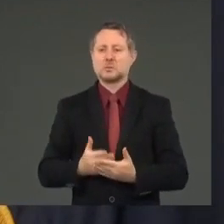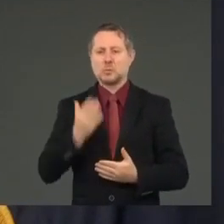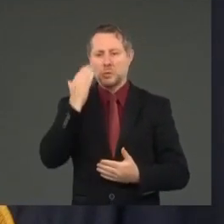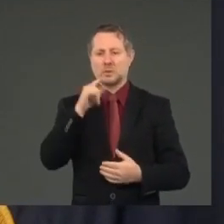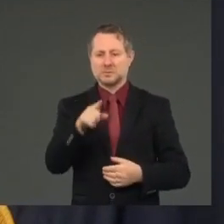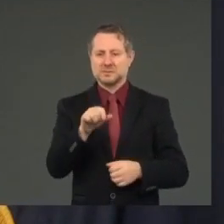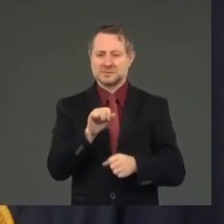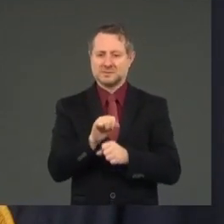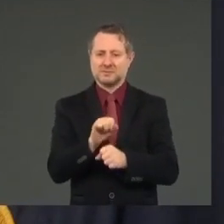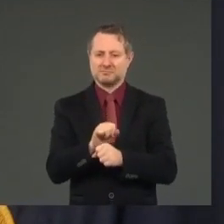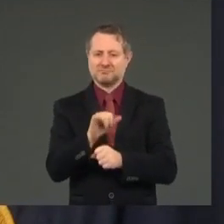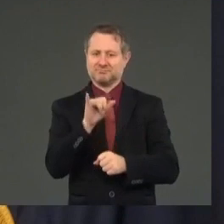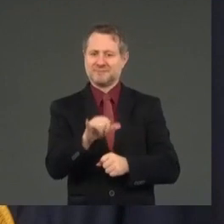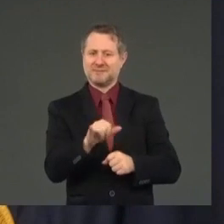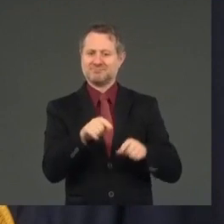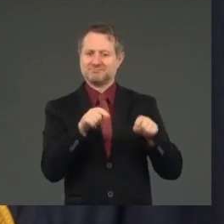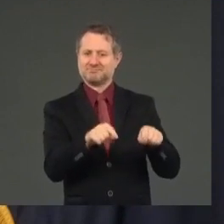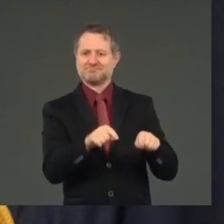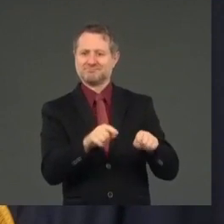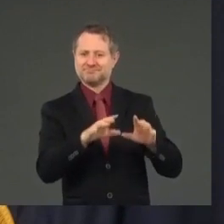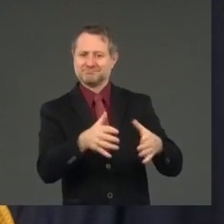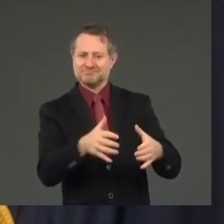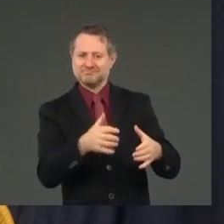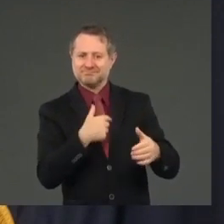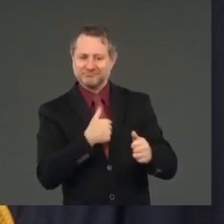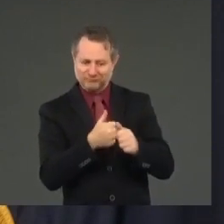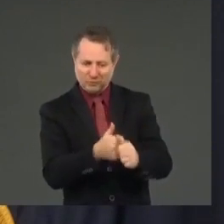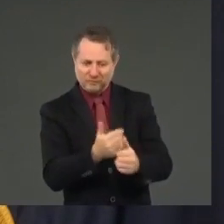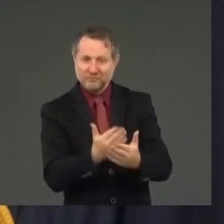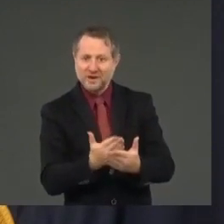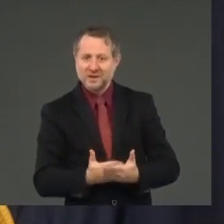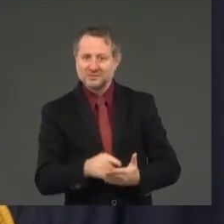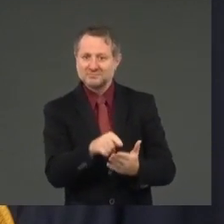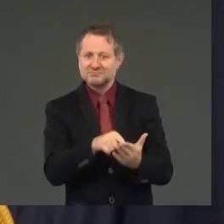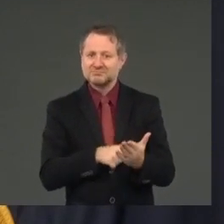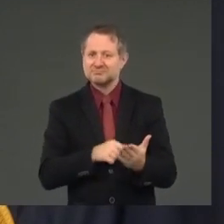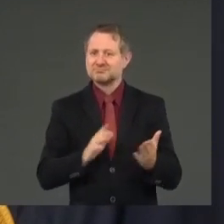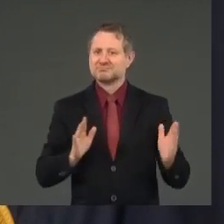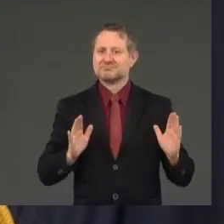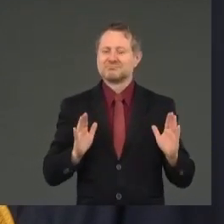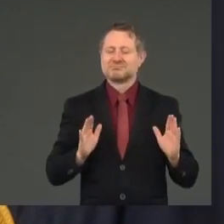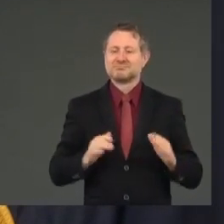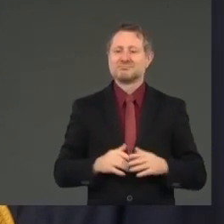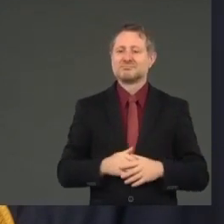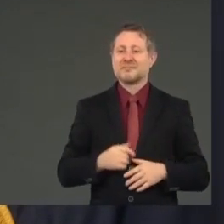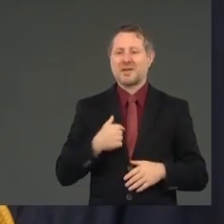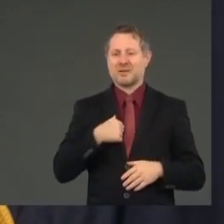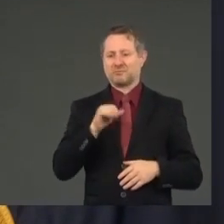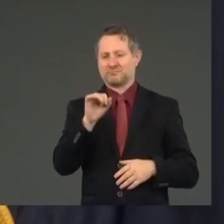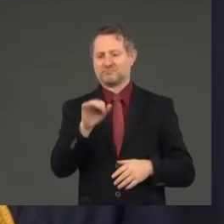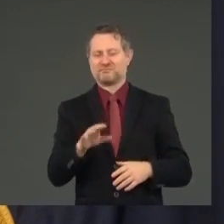NO, NOT AT ALL. YOU HAVE TO REMEMBER THE FACTS. I KNOW YOU'RE "THE NEW YORK TIMES," BUT FACTS ARE STILL